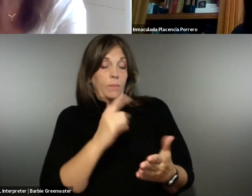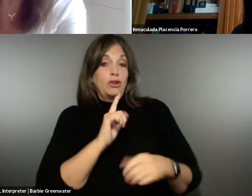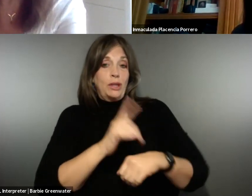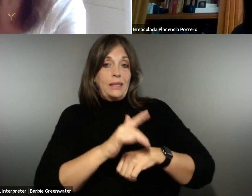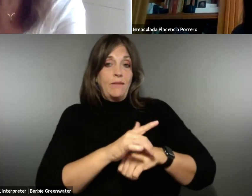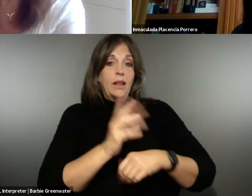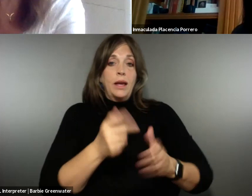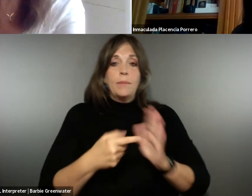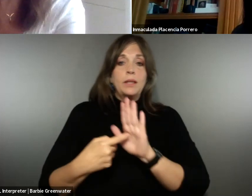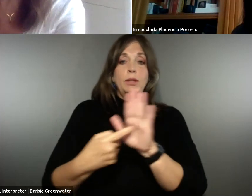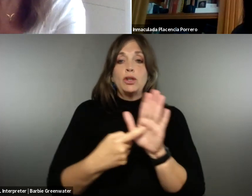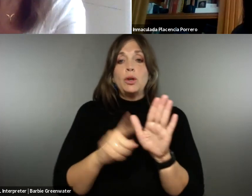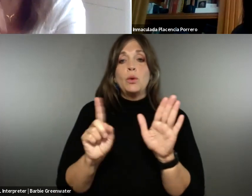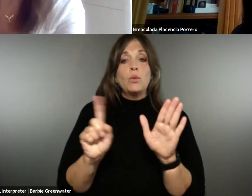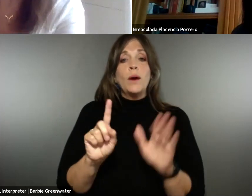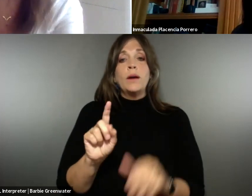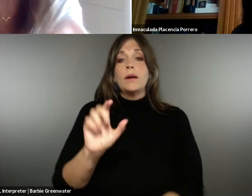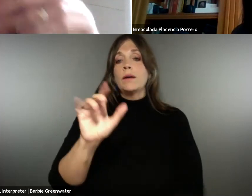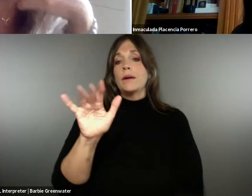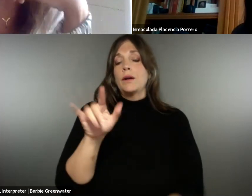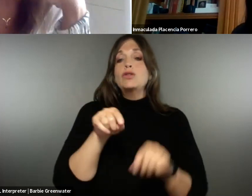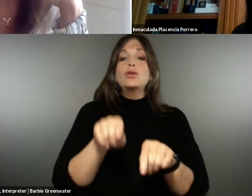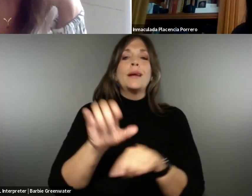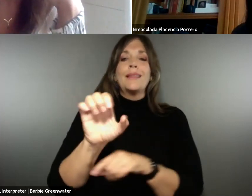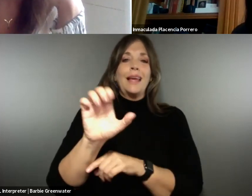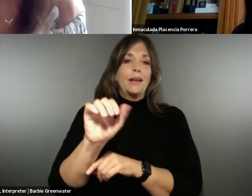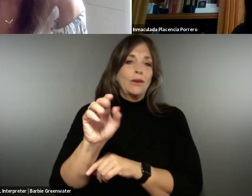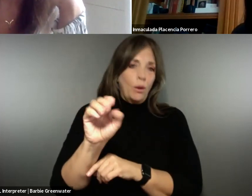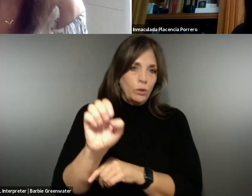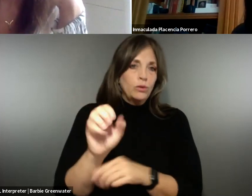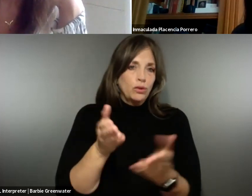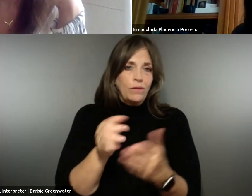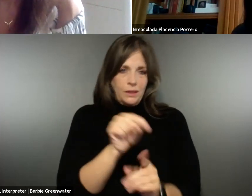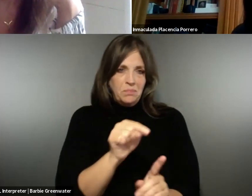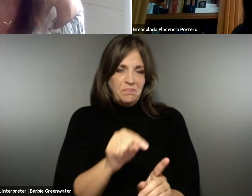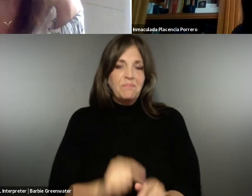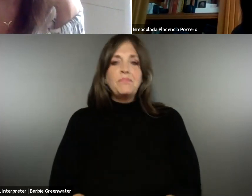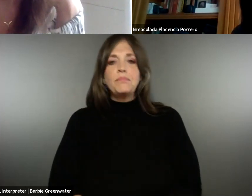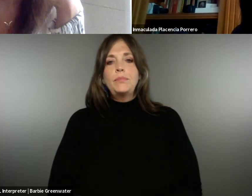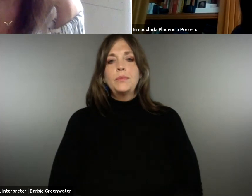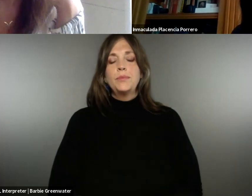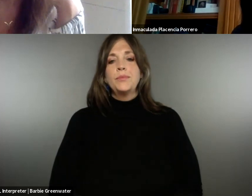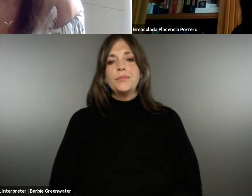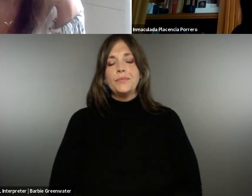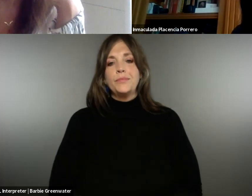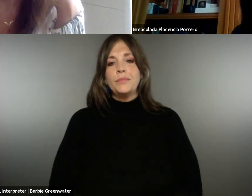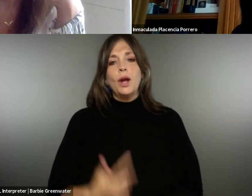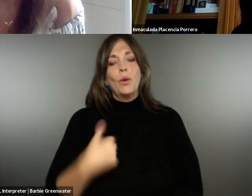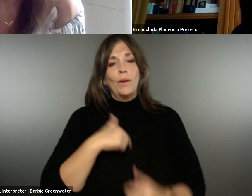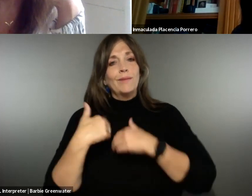information is available, it has to be shown, it has to be provided during the E-commerce, in the E-